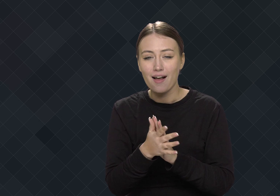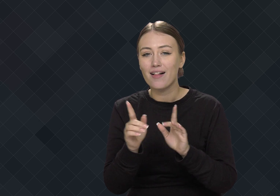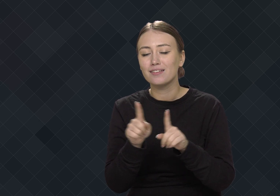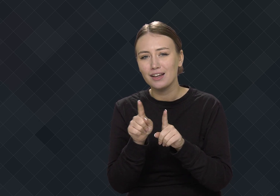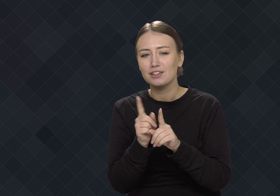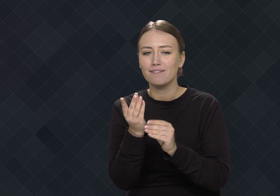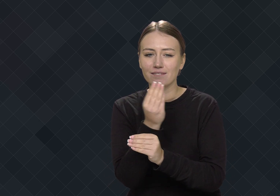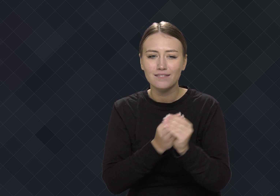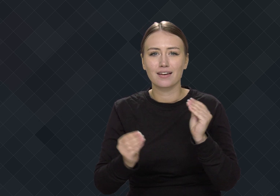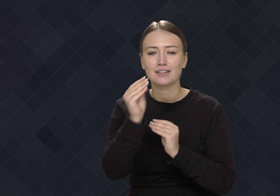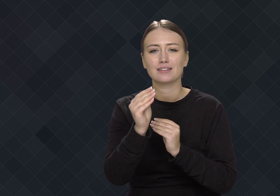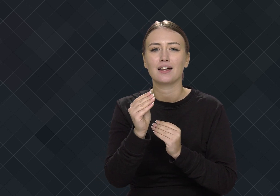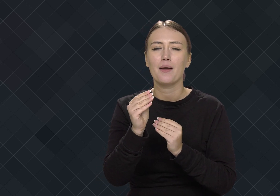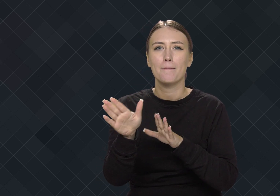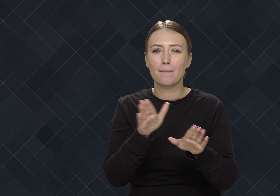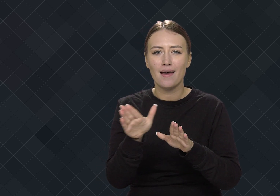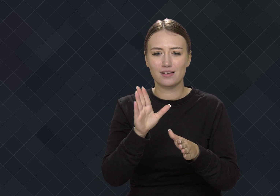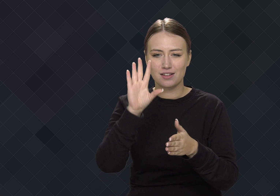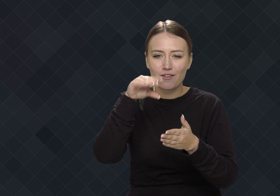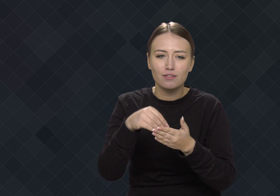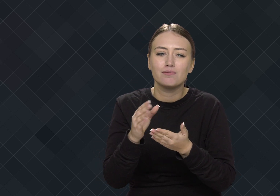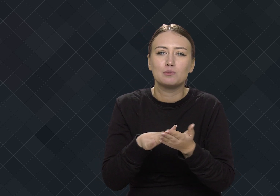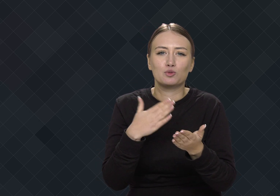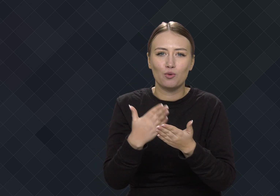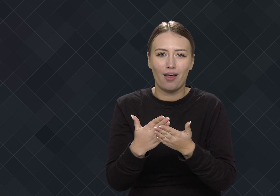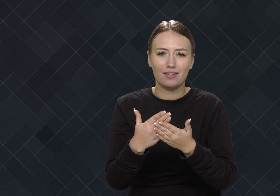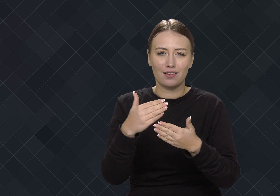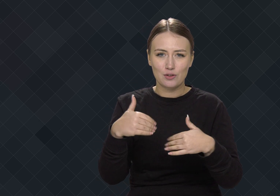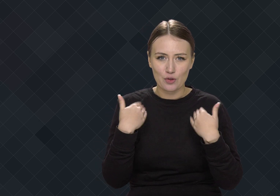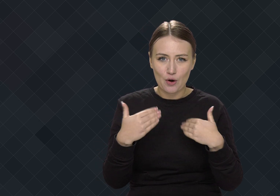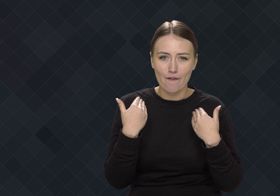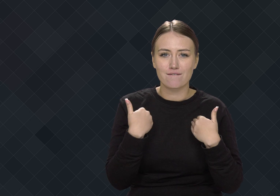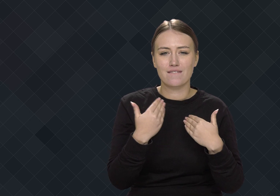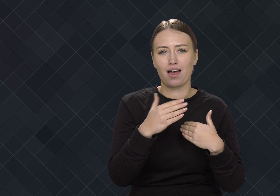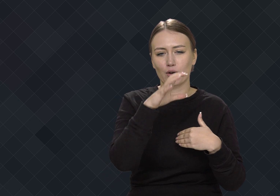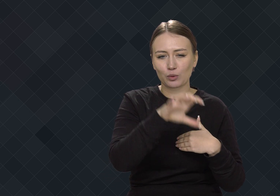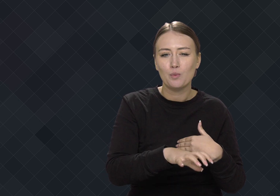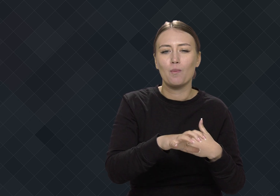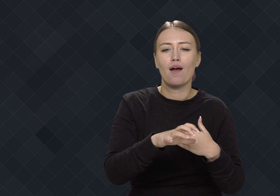Also, more and more places, such as health clinics,